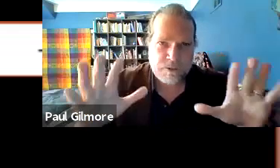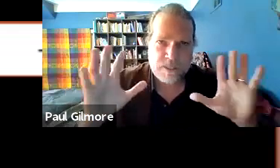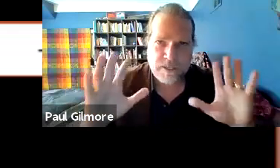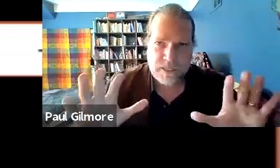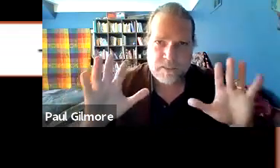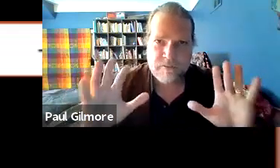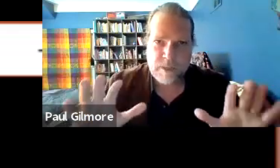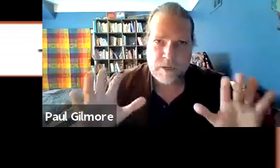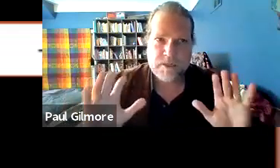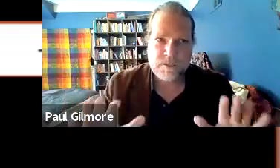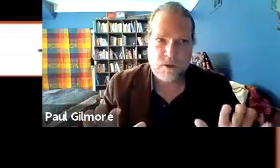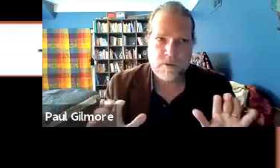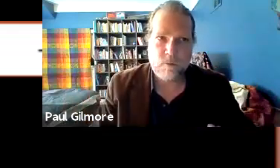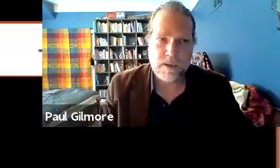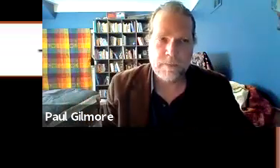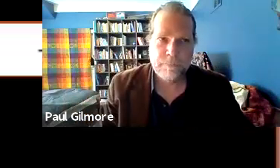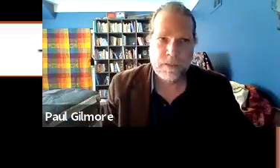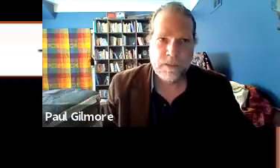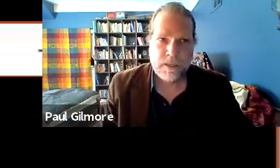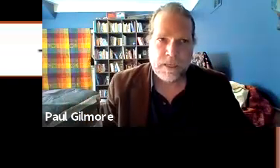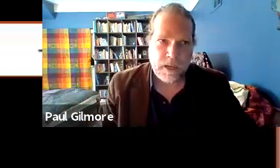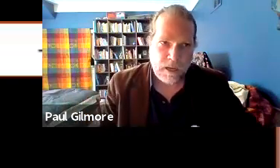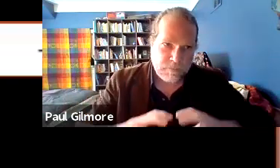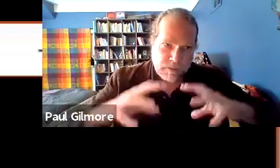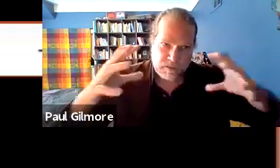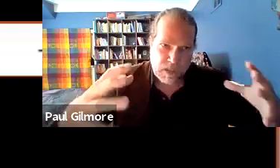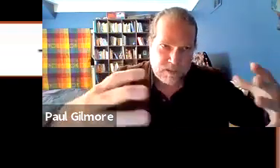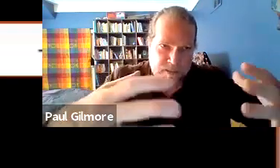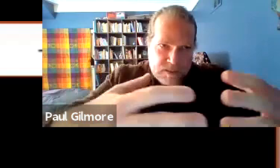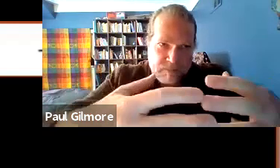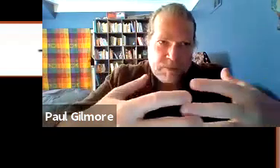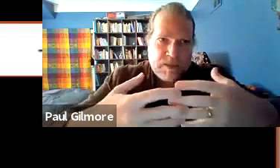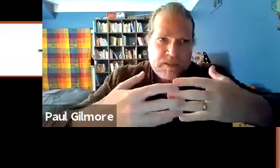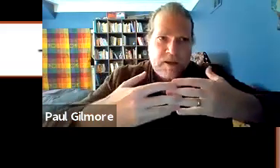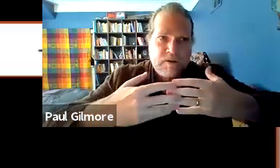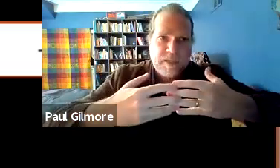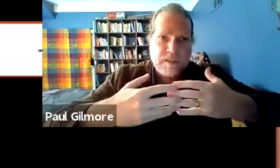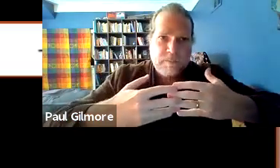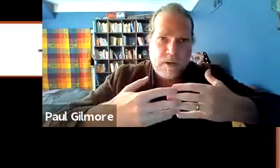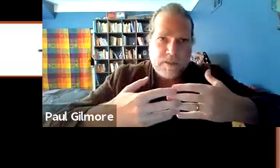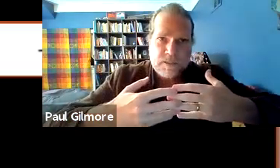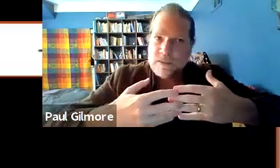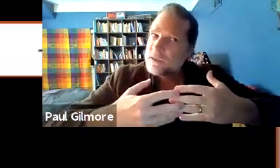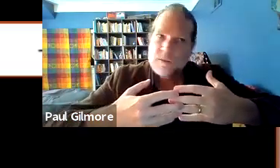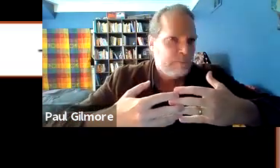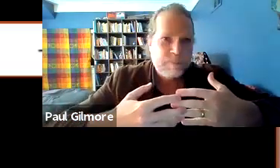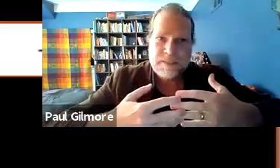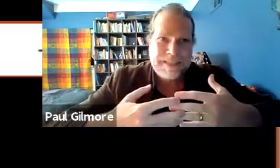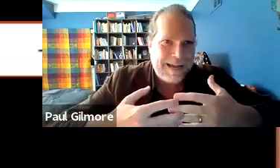frozen identity of America is going away. Catholicism maybe is now been embraced, but